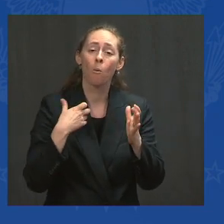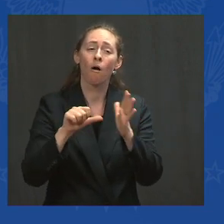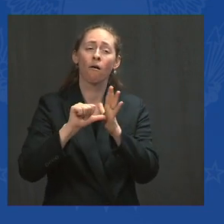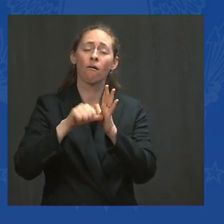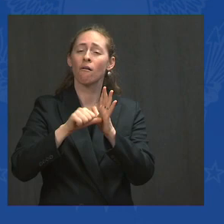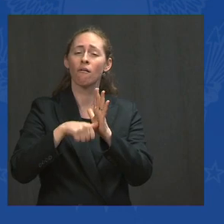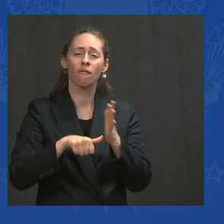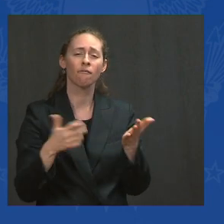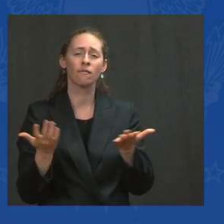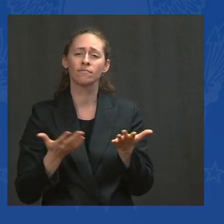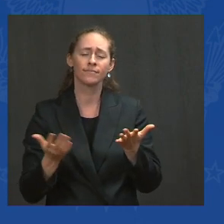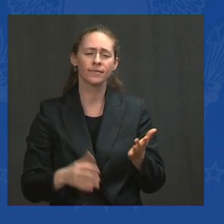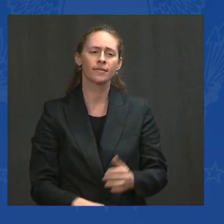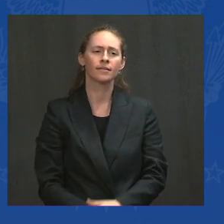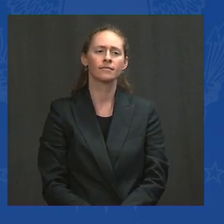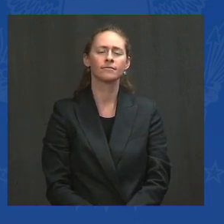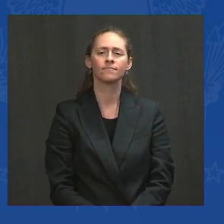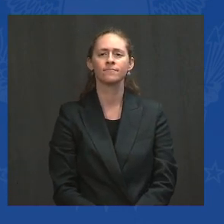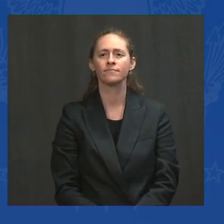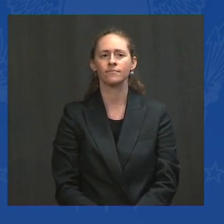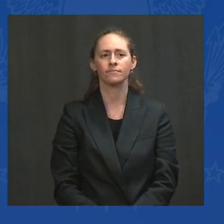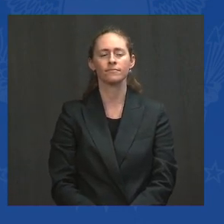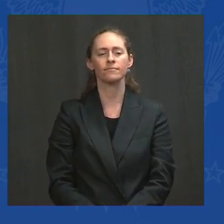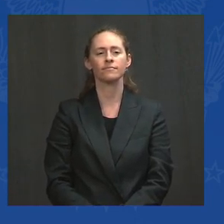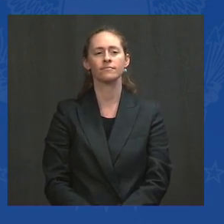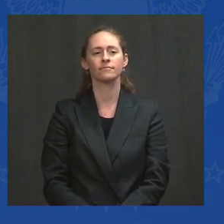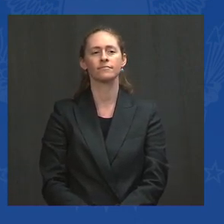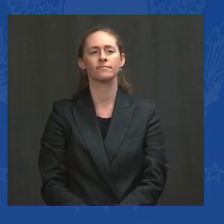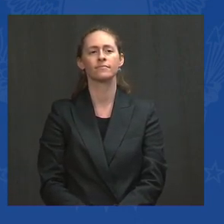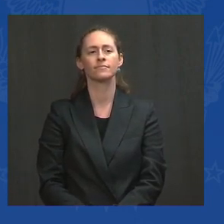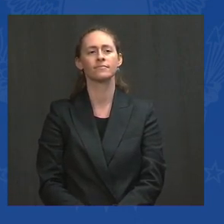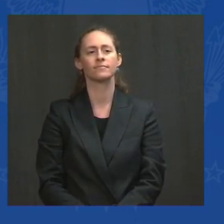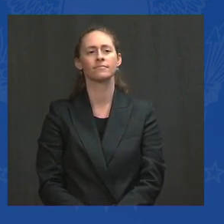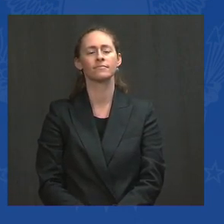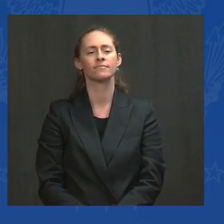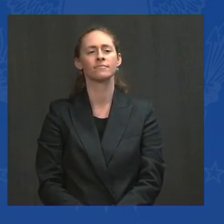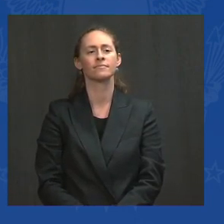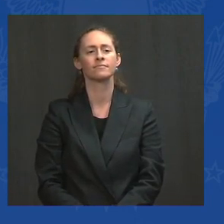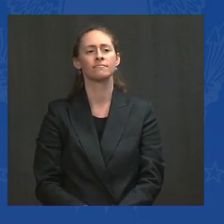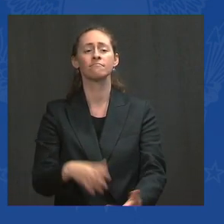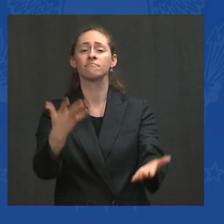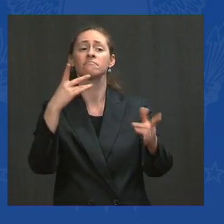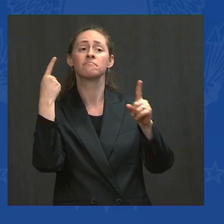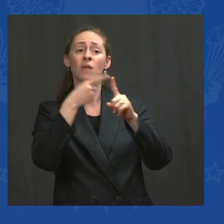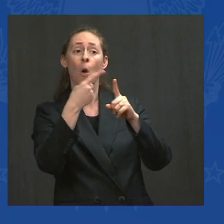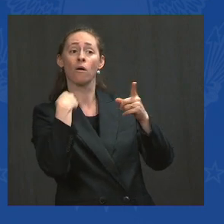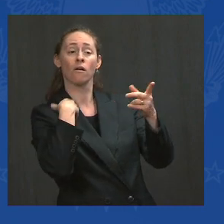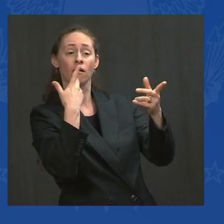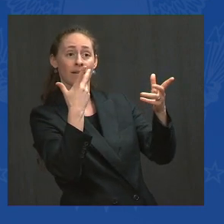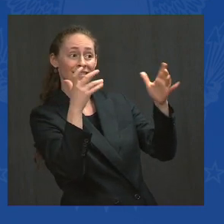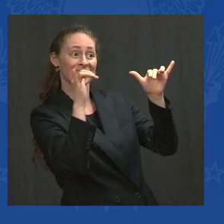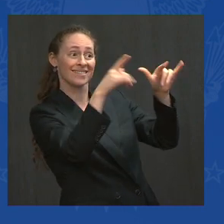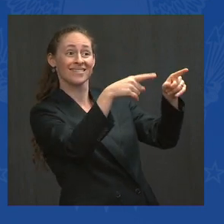were; I was -- the argument is, "Well, we could stay because no one was dying. No Americans are being shot.